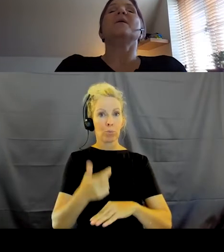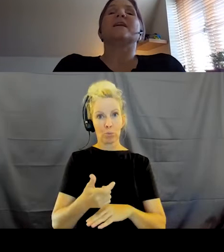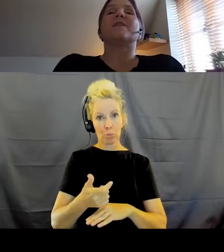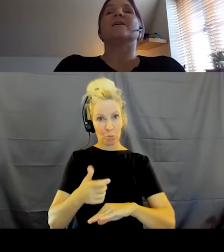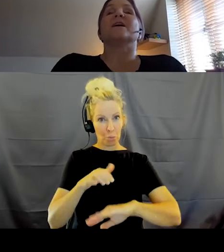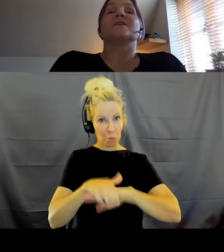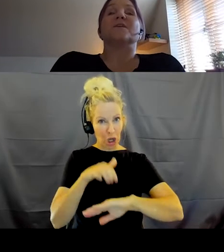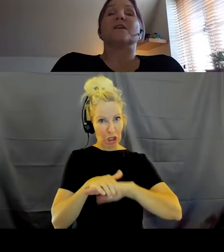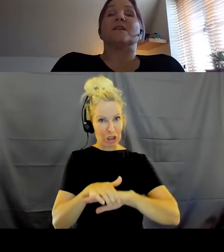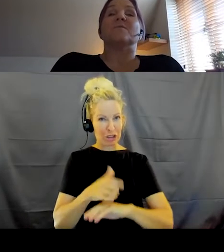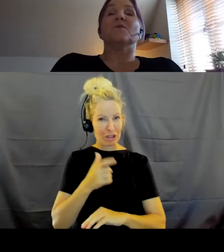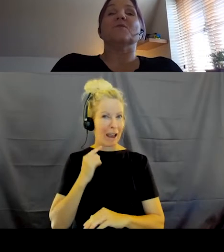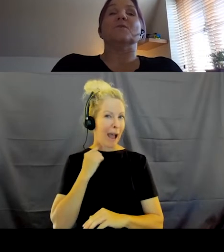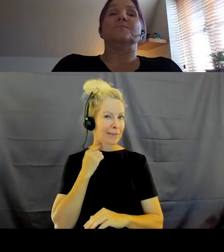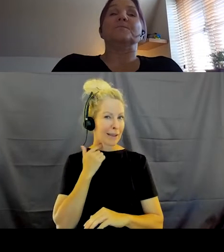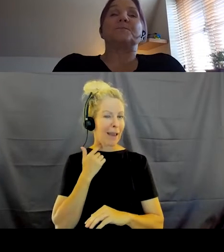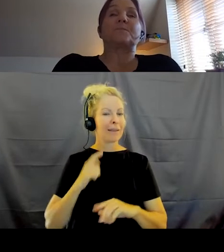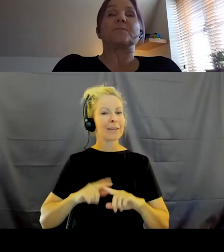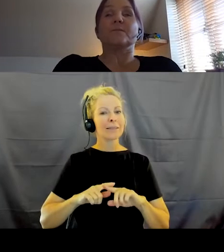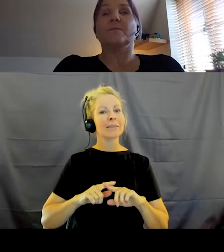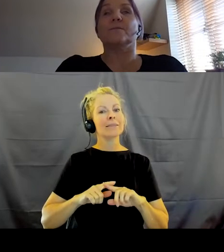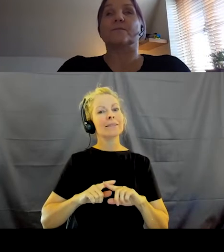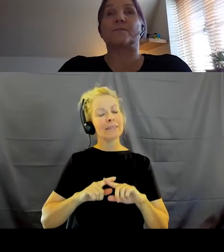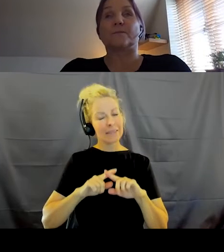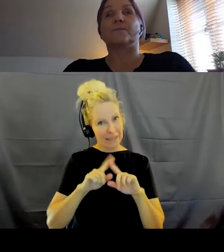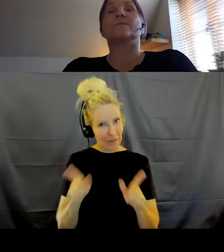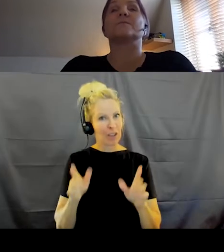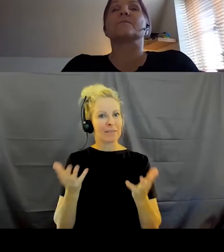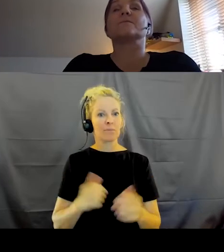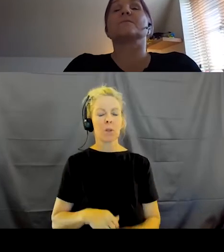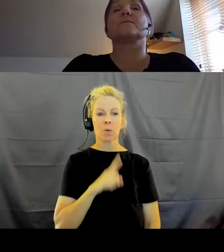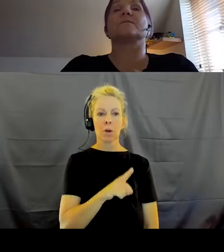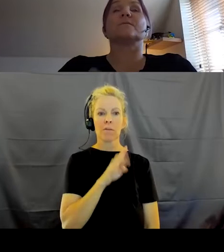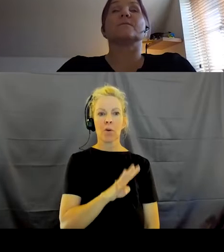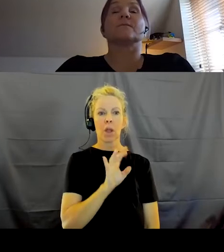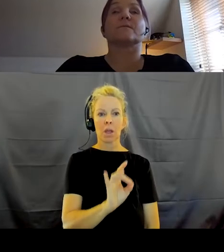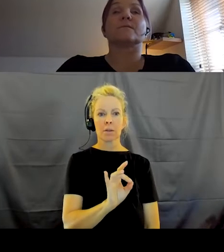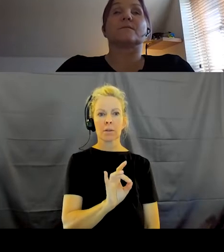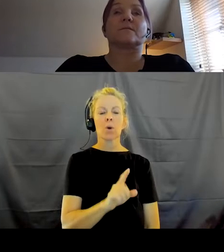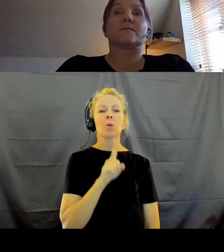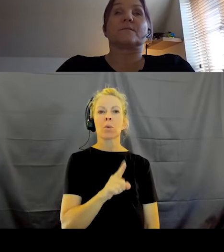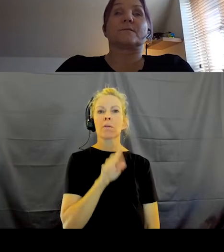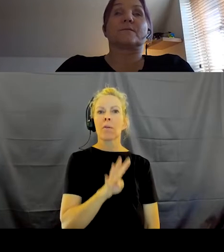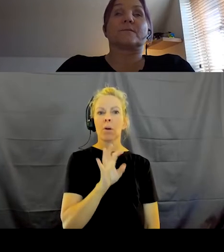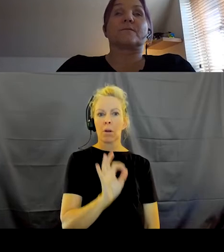we get a very interesting theme on awful. >> One, four, eight, one, four, nine. the